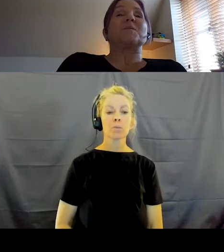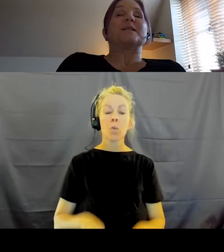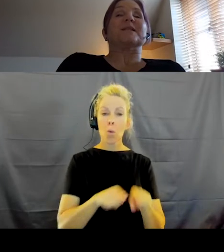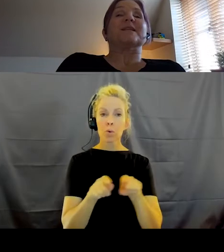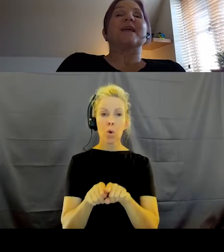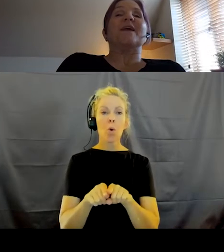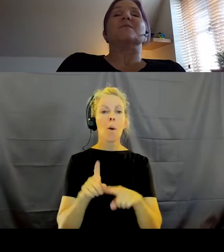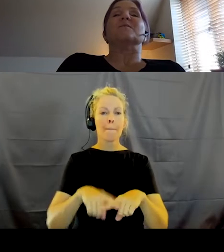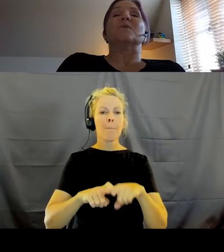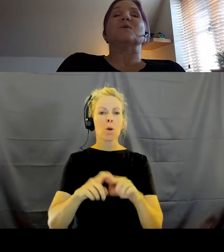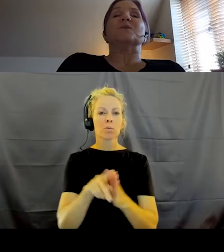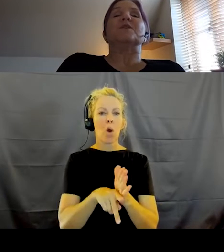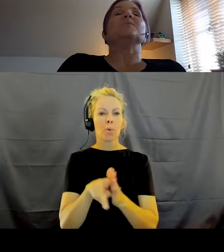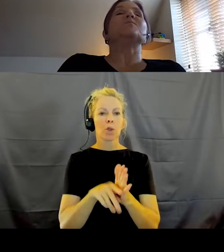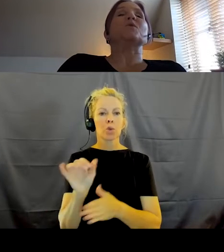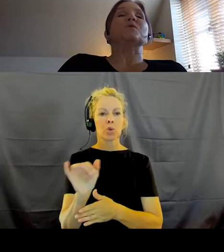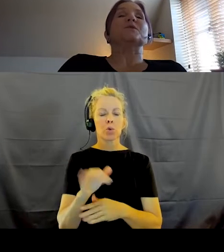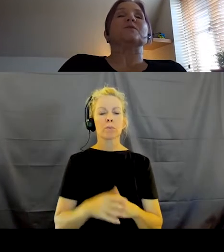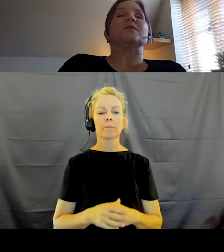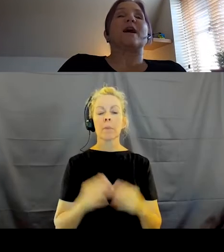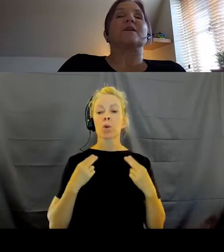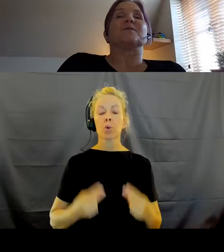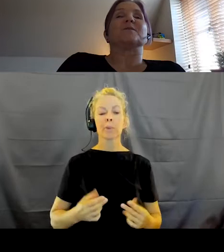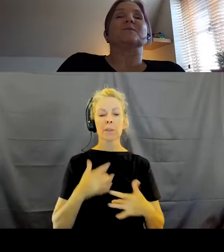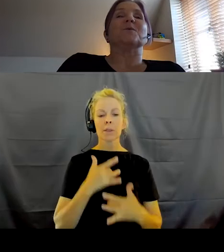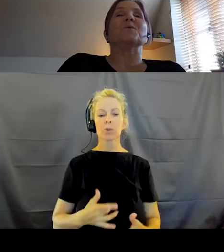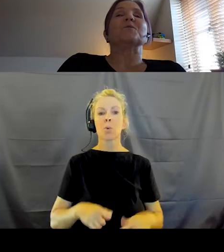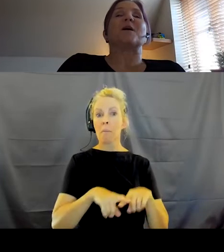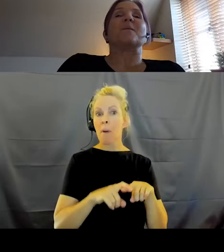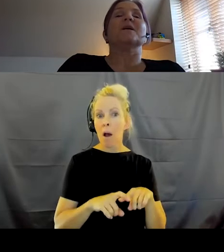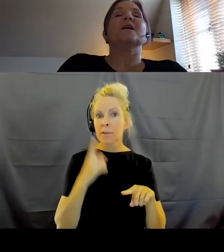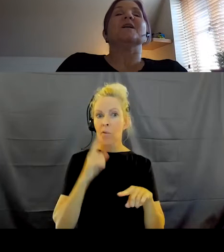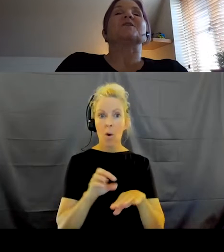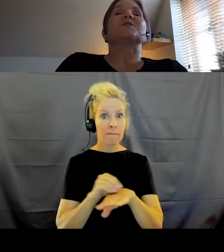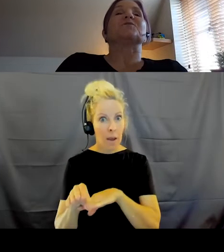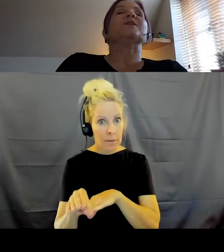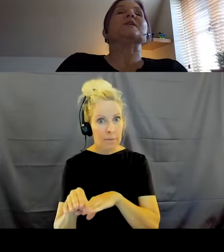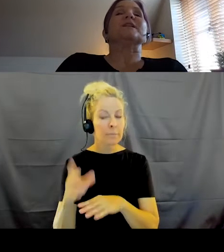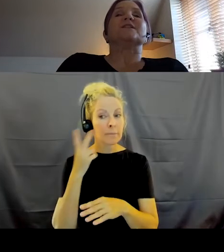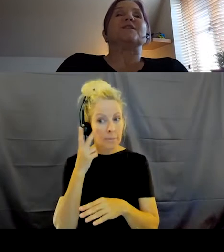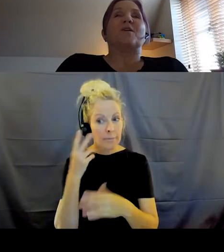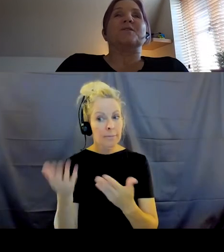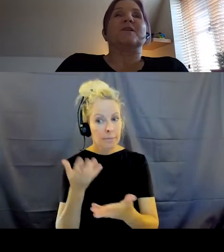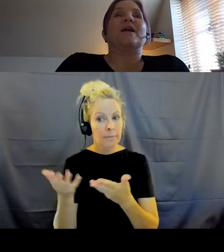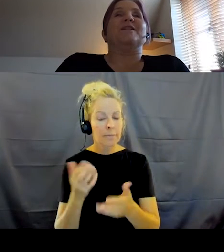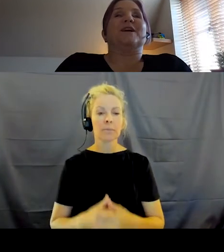property. Again, pause, humans pause for effect all of the time. It screenreader stone. They